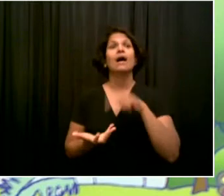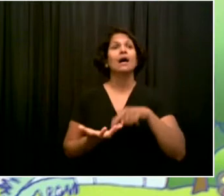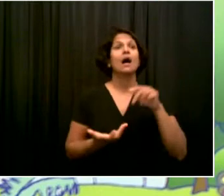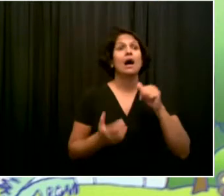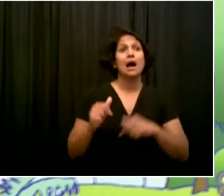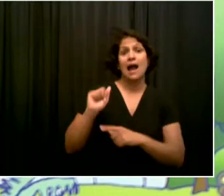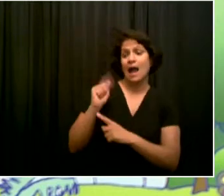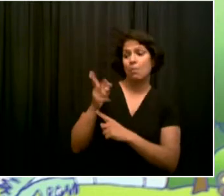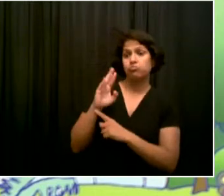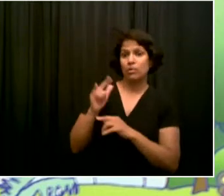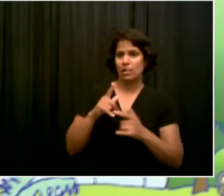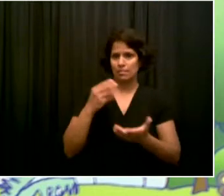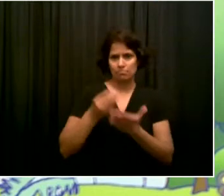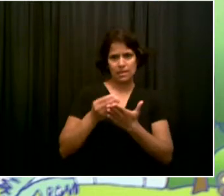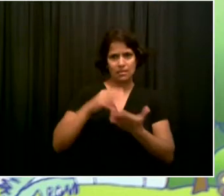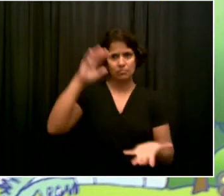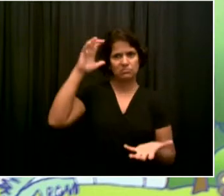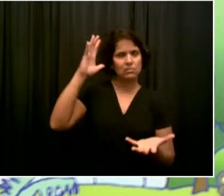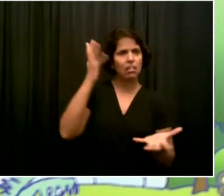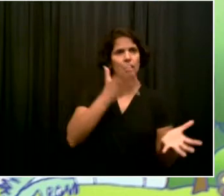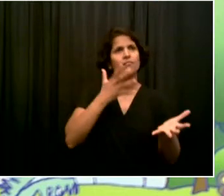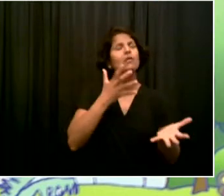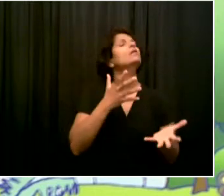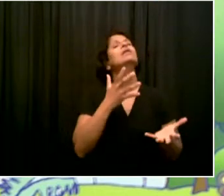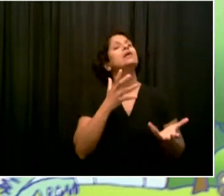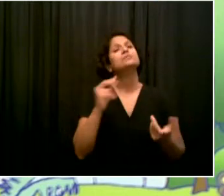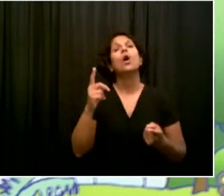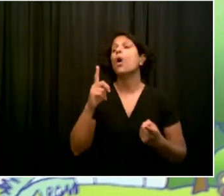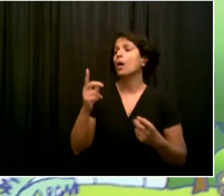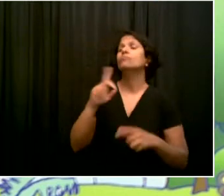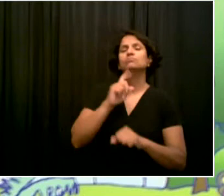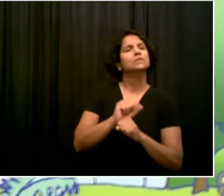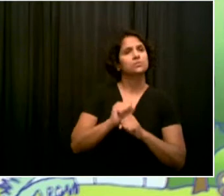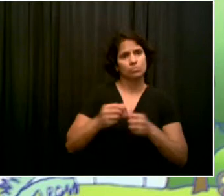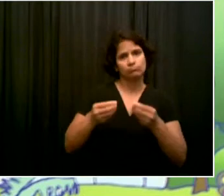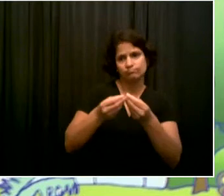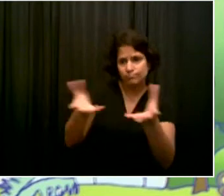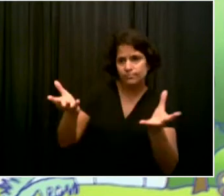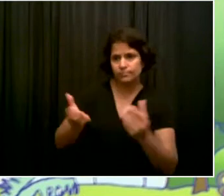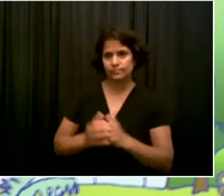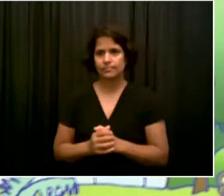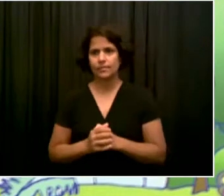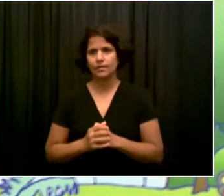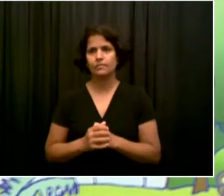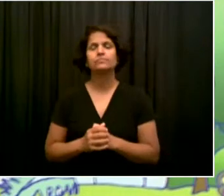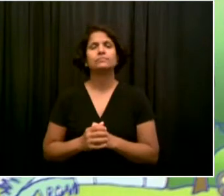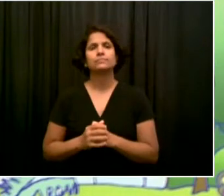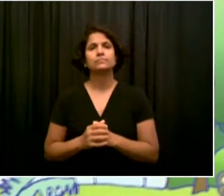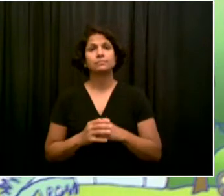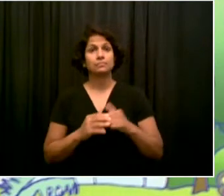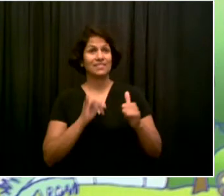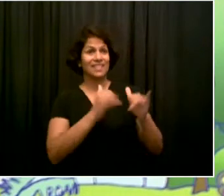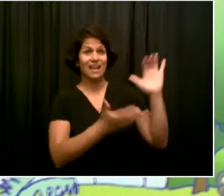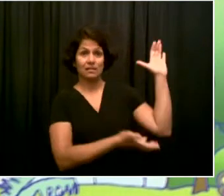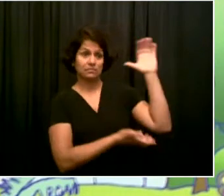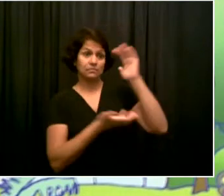YOUR INCENTIVE PROGRAM WAS DUE TO THE FACT THAT HE JUST RELEASED THIS FUNDING AND I WANTED YOU TO COMMENT ON THE